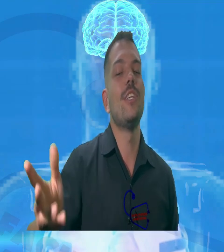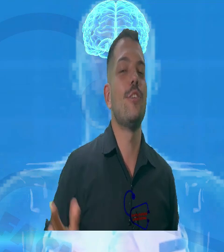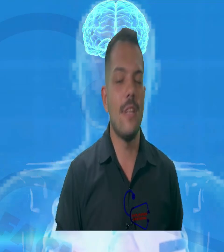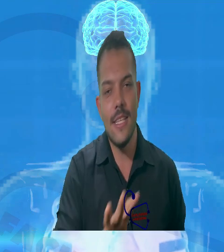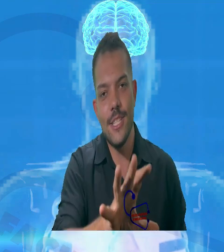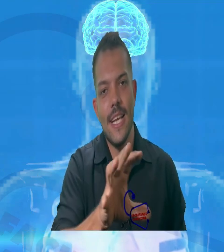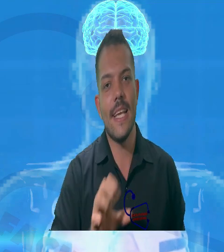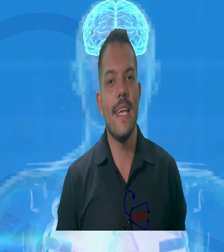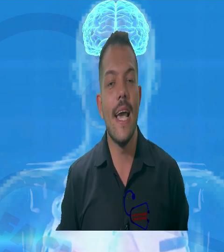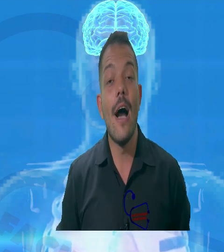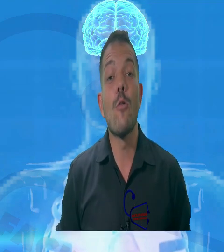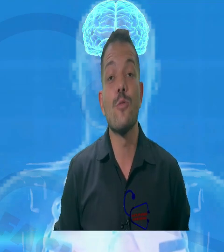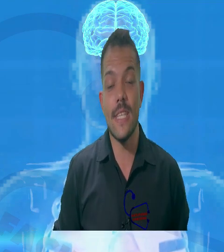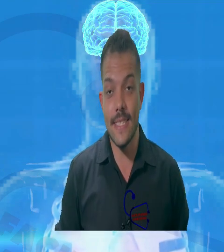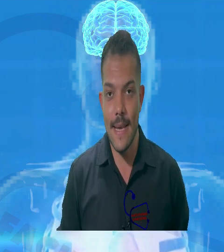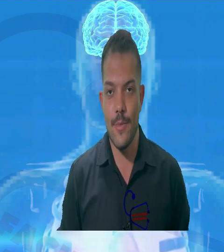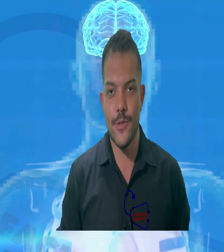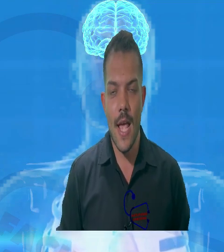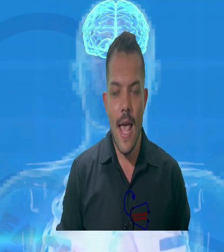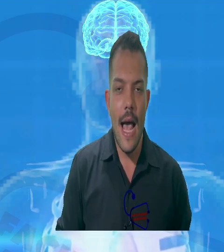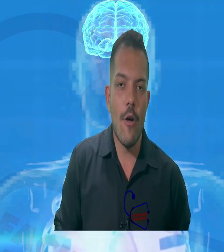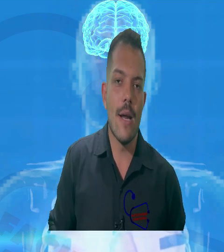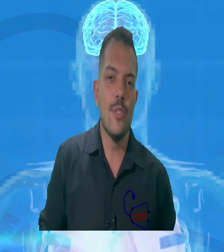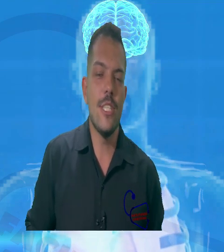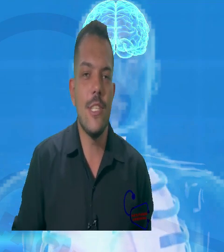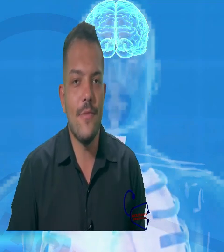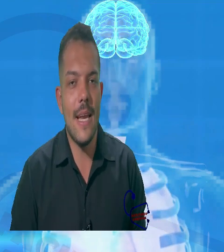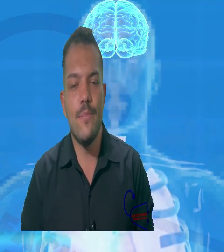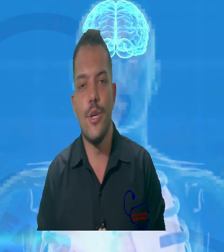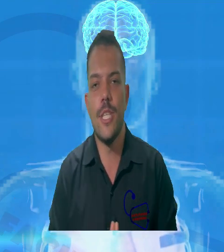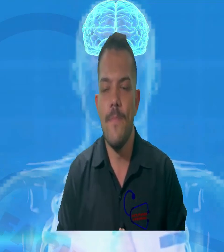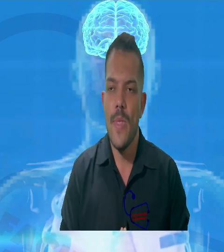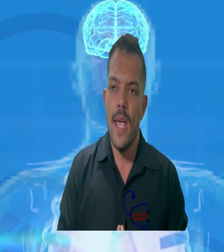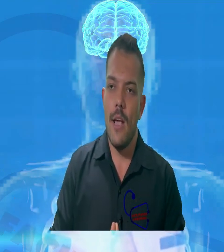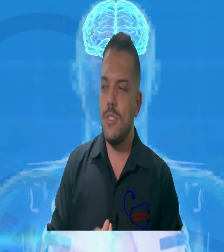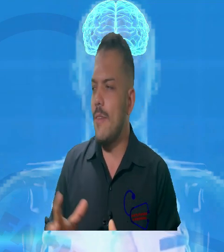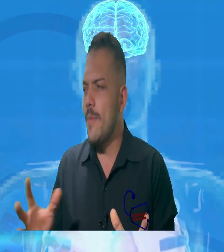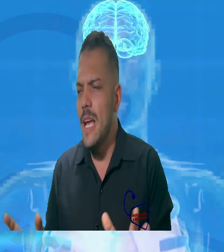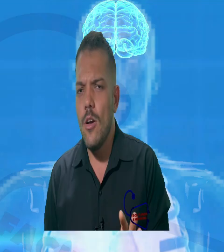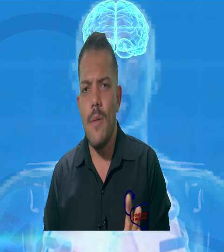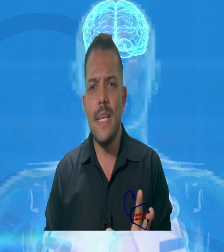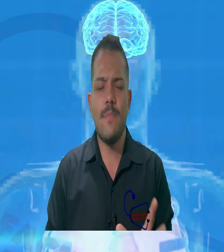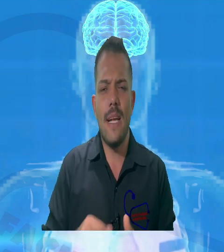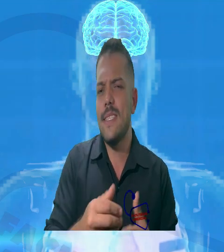help you, I left here some examples now a lot of people say Wow, I was better but it seems like